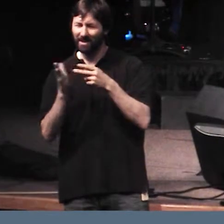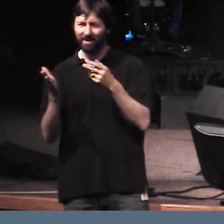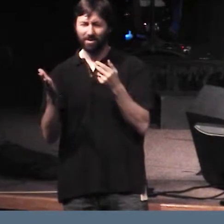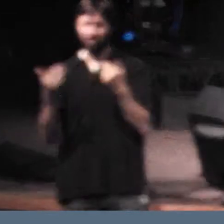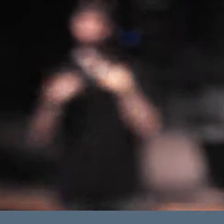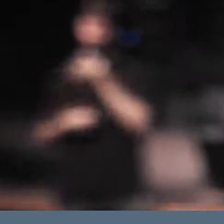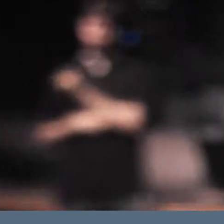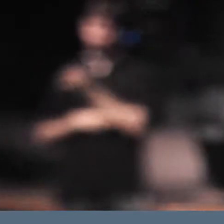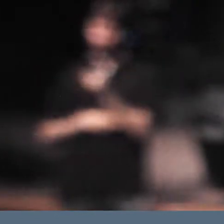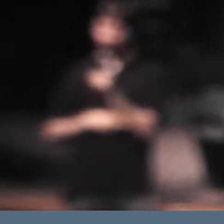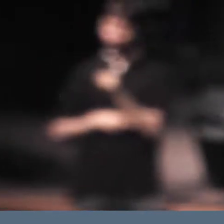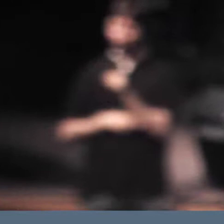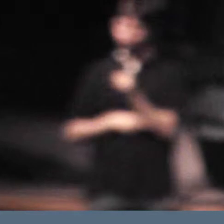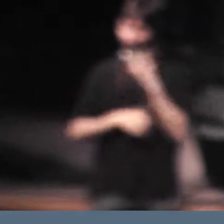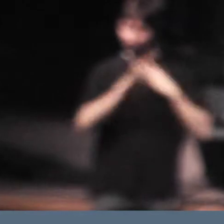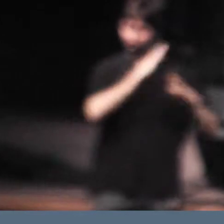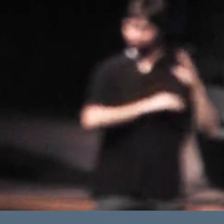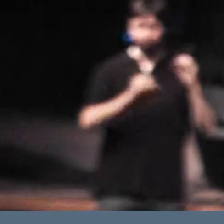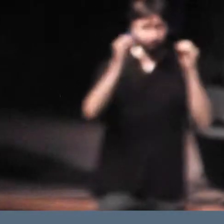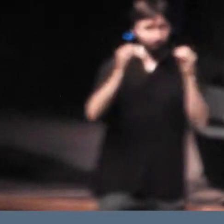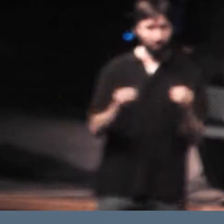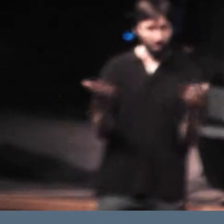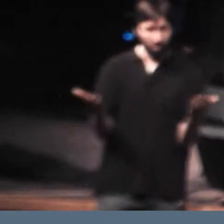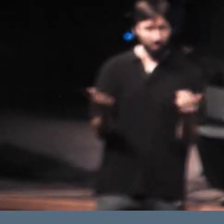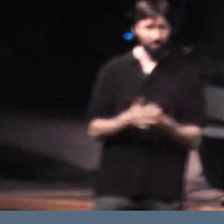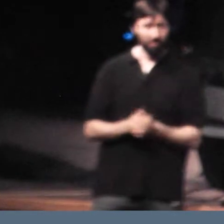Social Security that didn't happened in my day